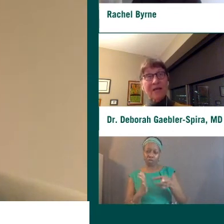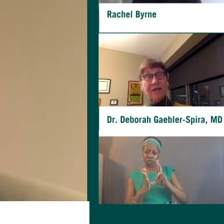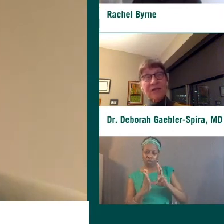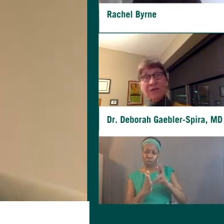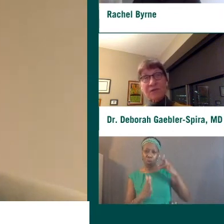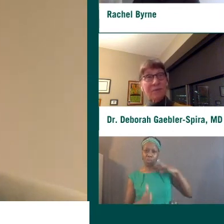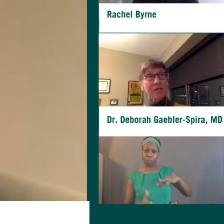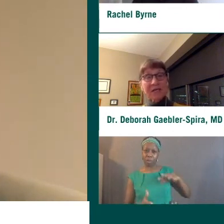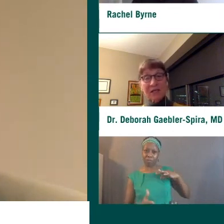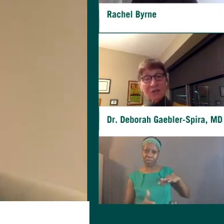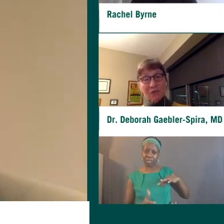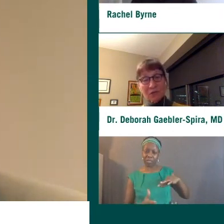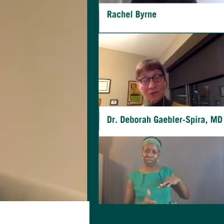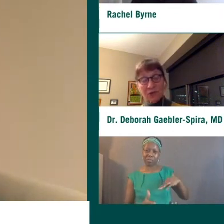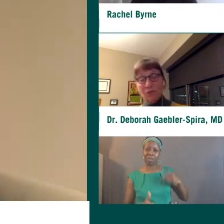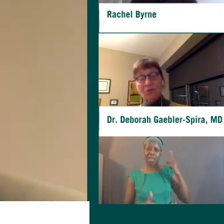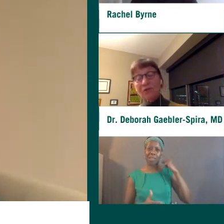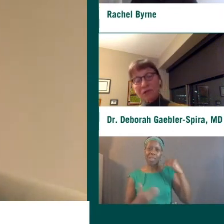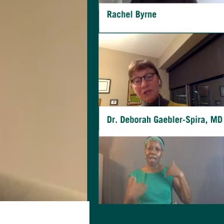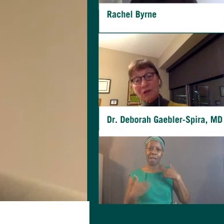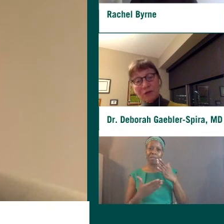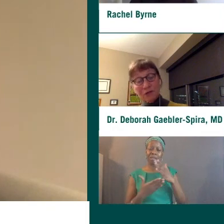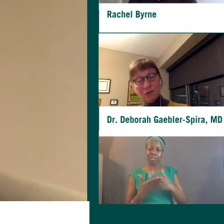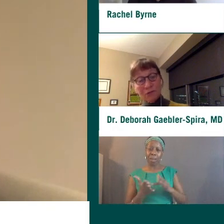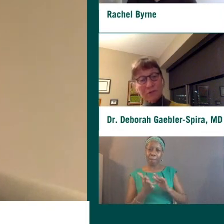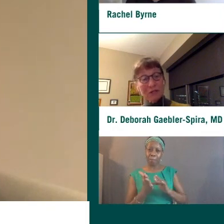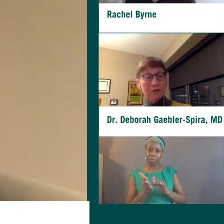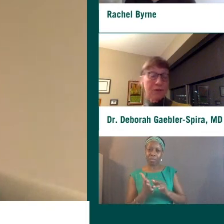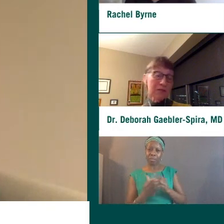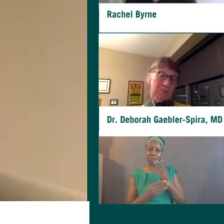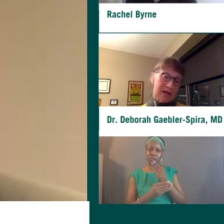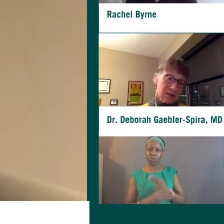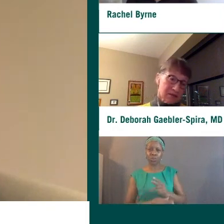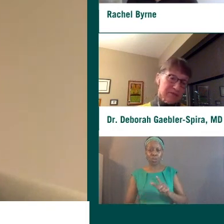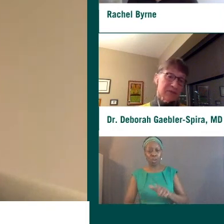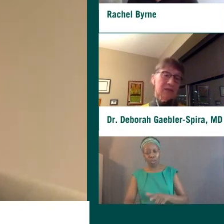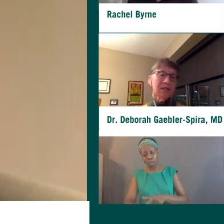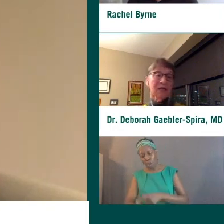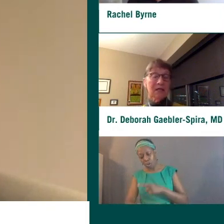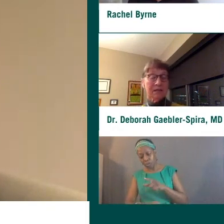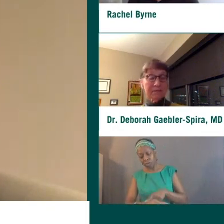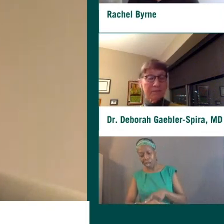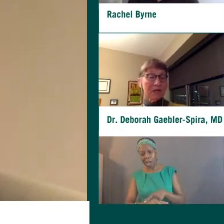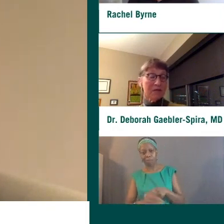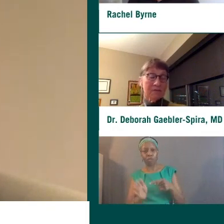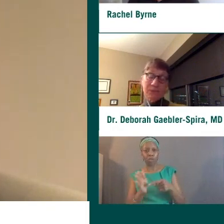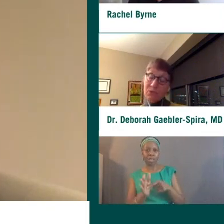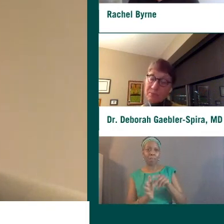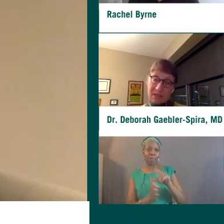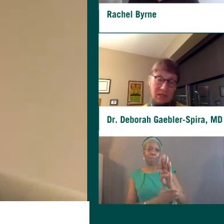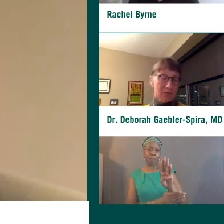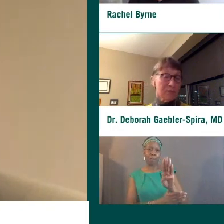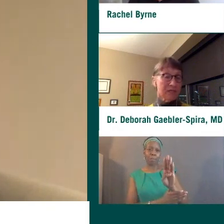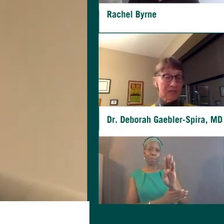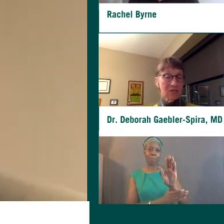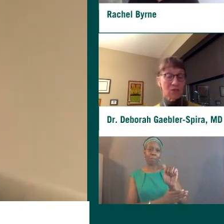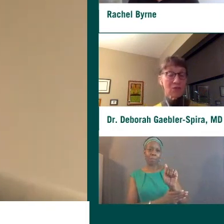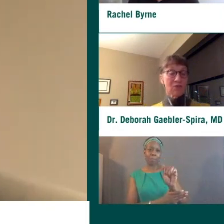I think there are some medications that are used very long-term, including Baclofen, some of the other medications